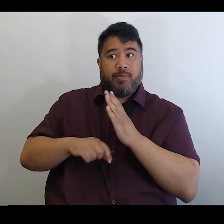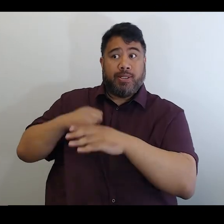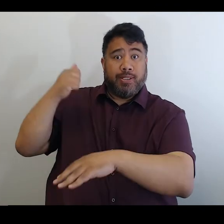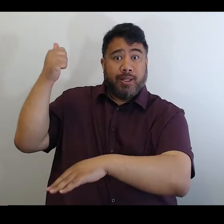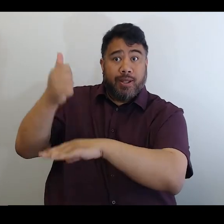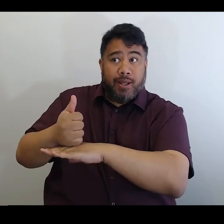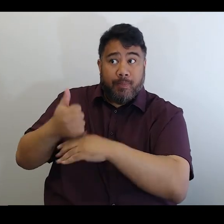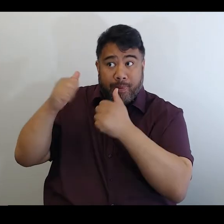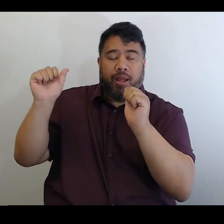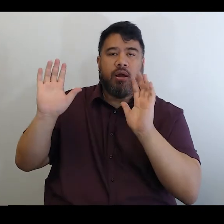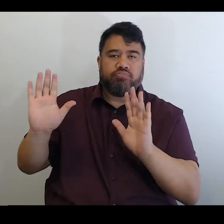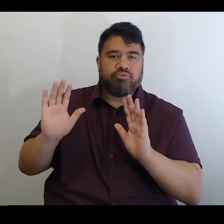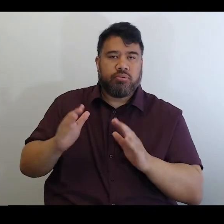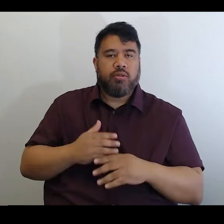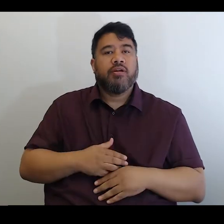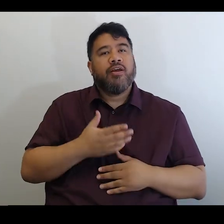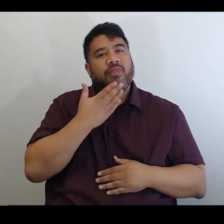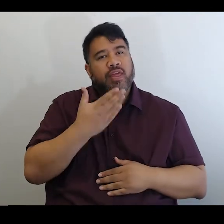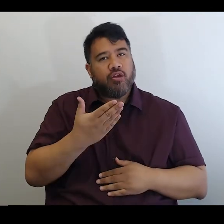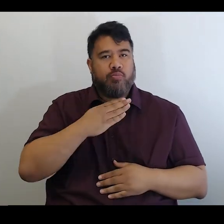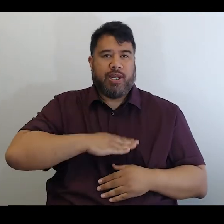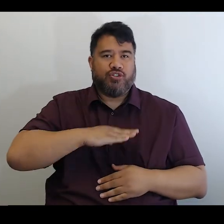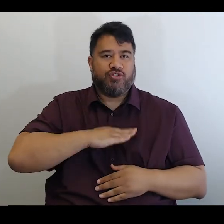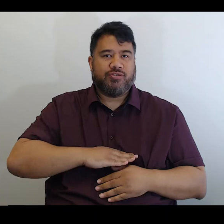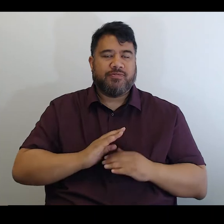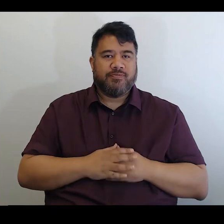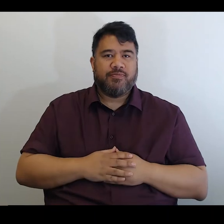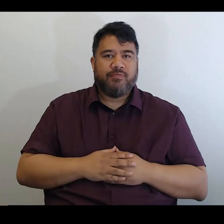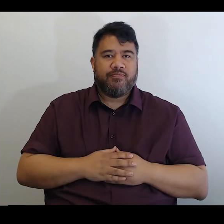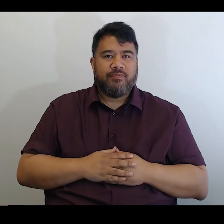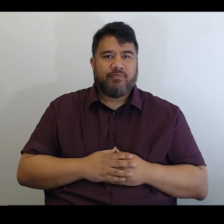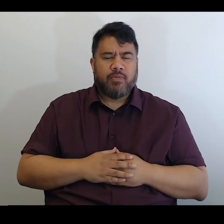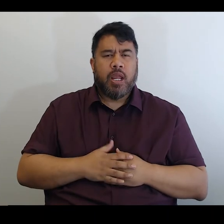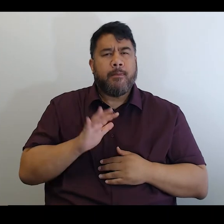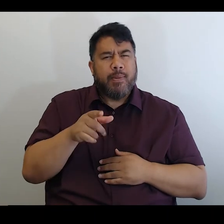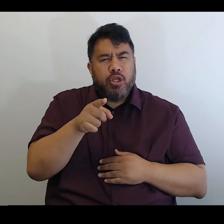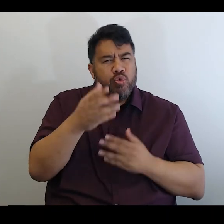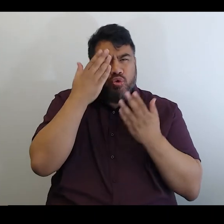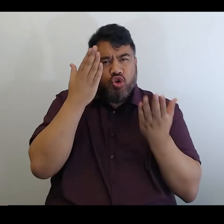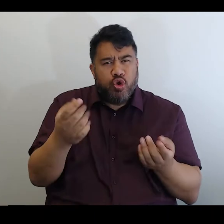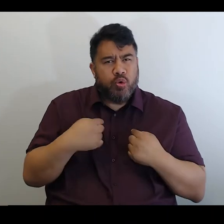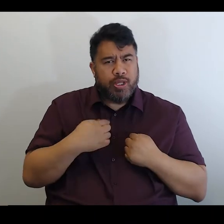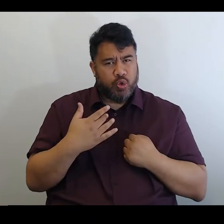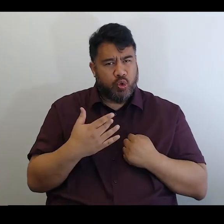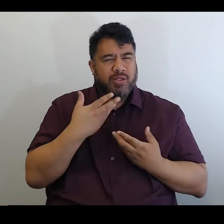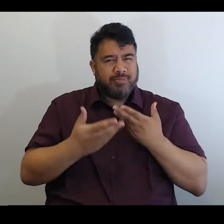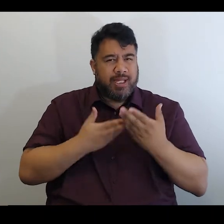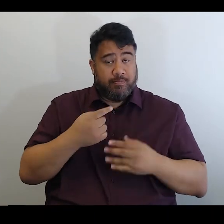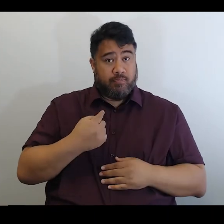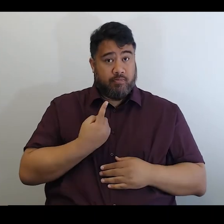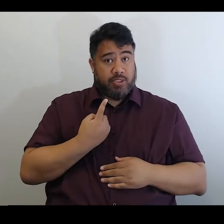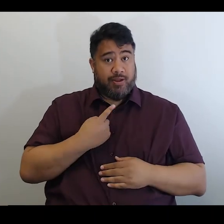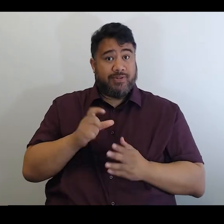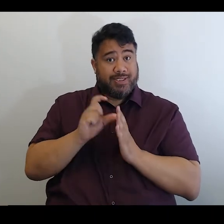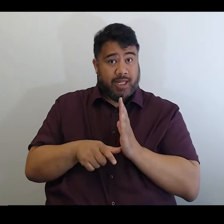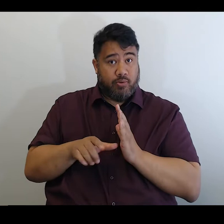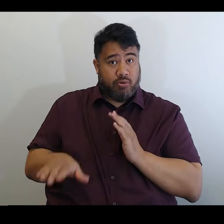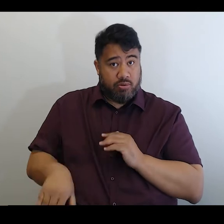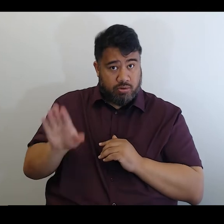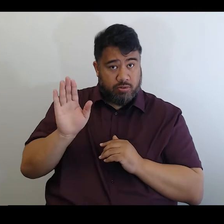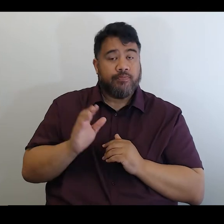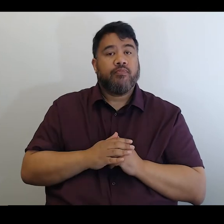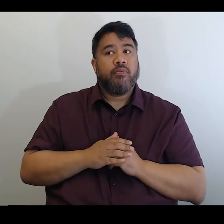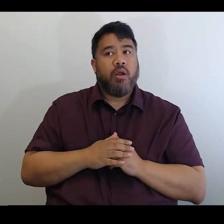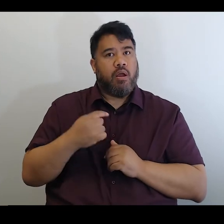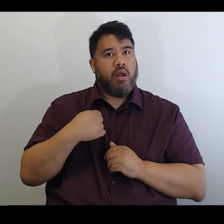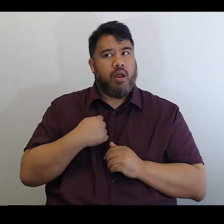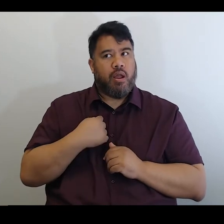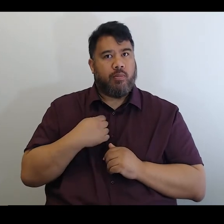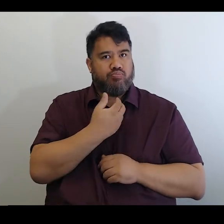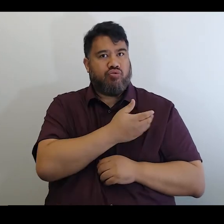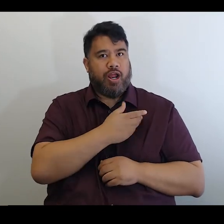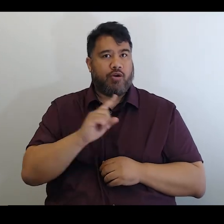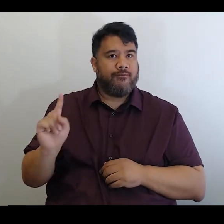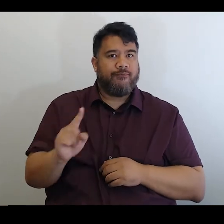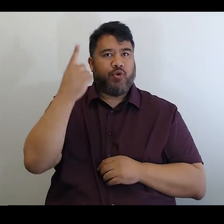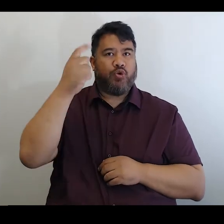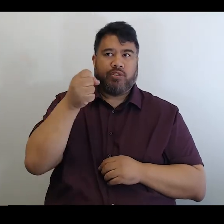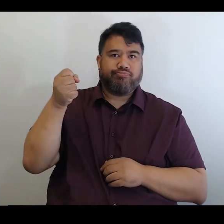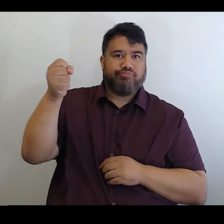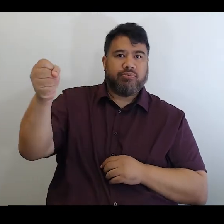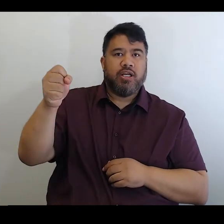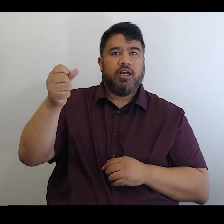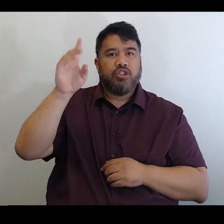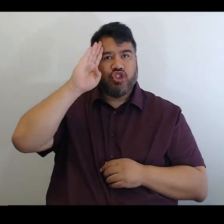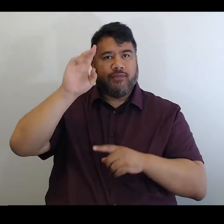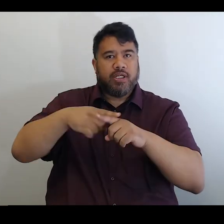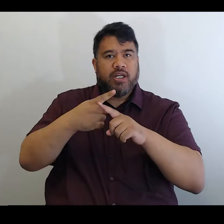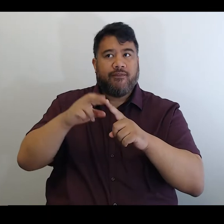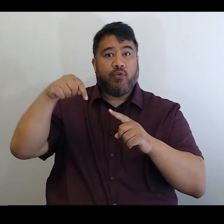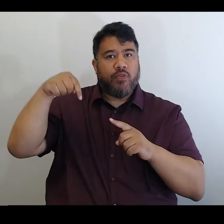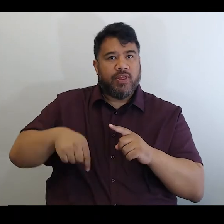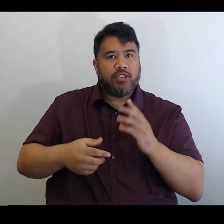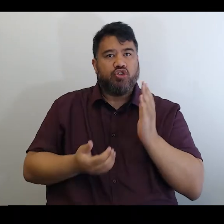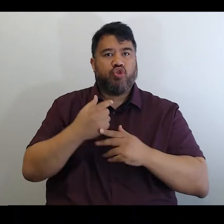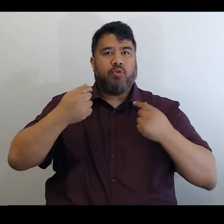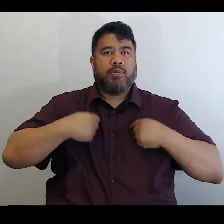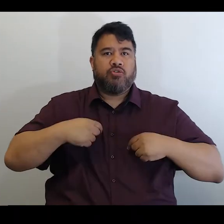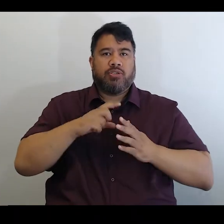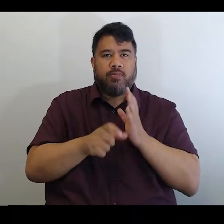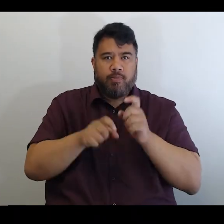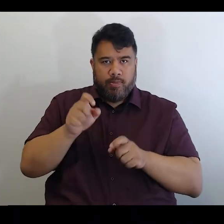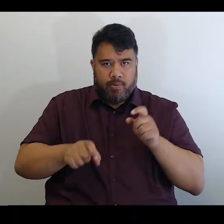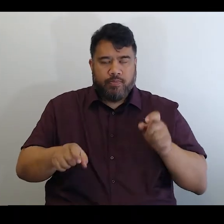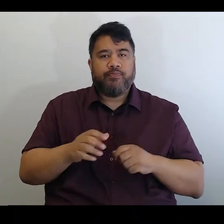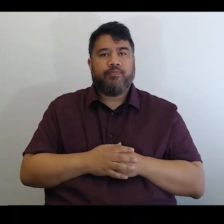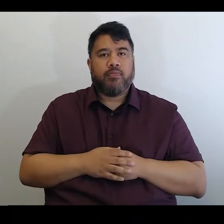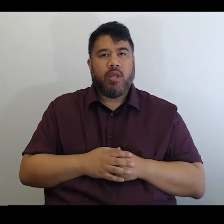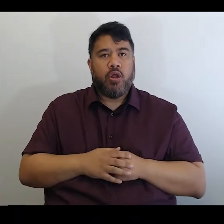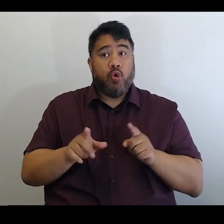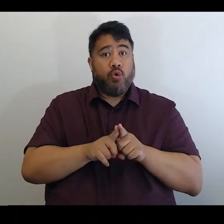So for those who don't know me, I am a disabled person and I'm really honored to be the first Chief Executive of Whaikaha, and the first disabled Chief Executive across the public service.